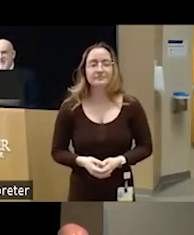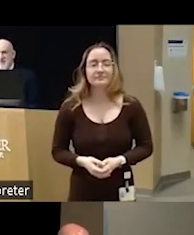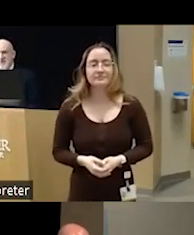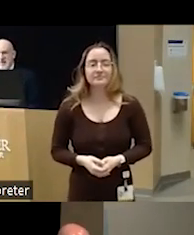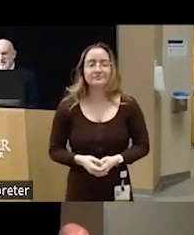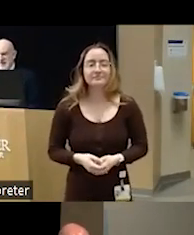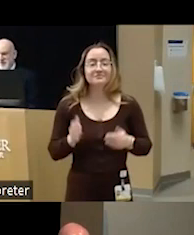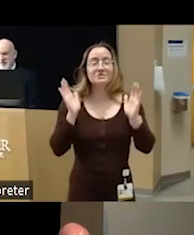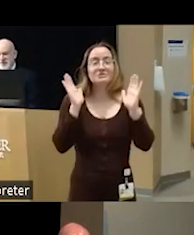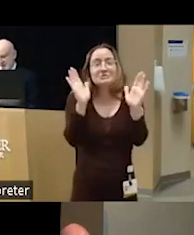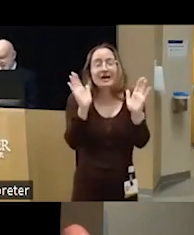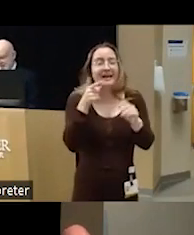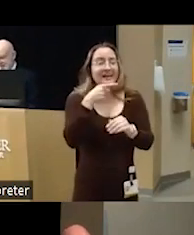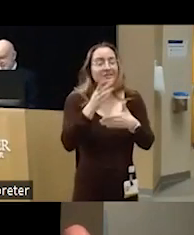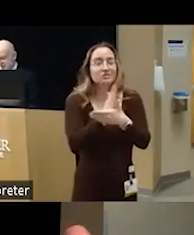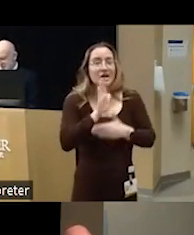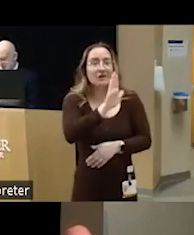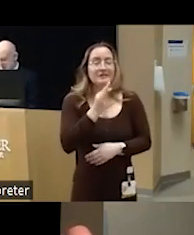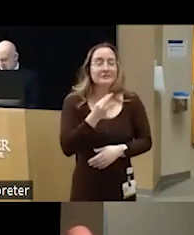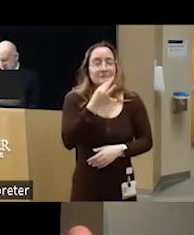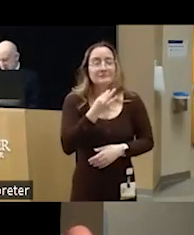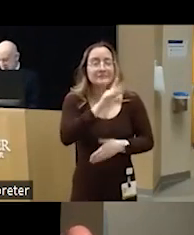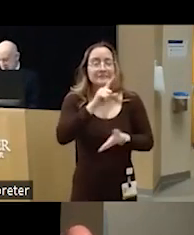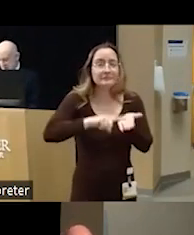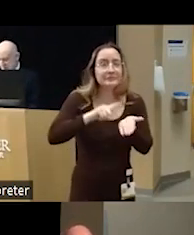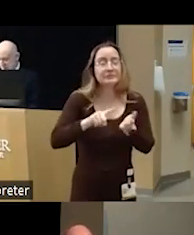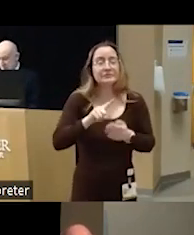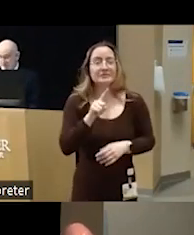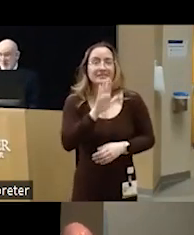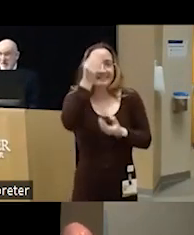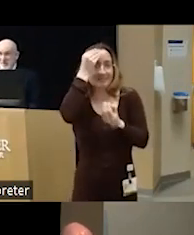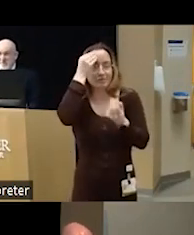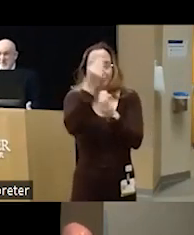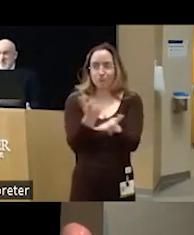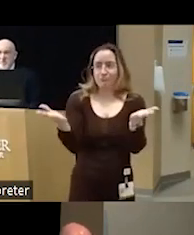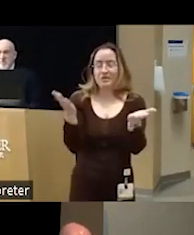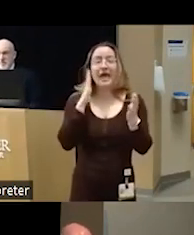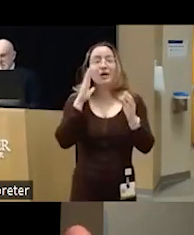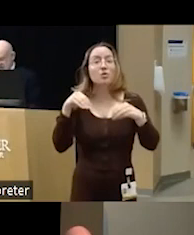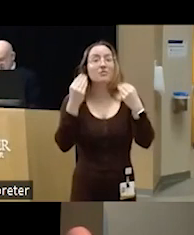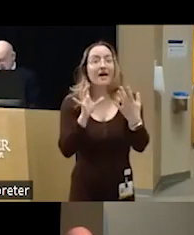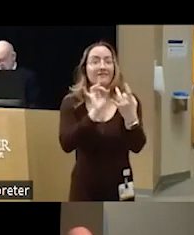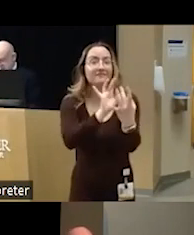able to share his expertise and experience with our group and give feedback to also what we're doing here.